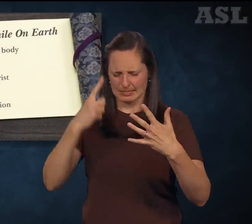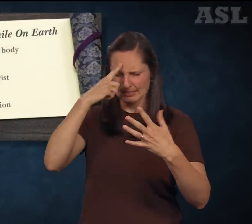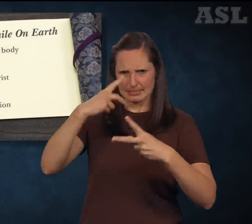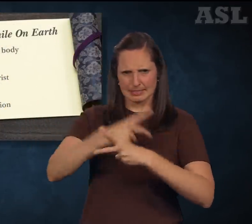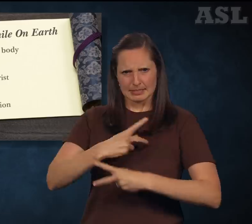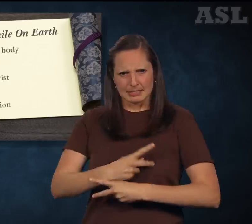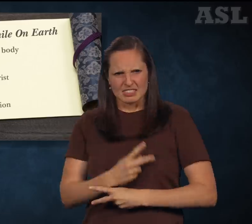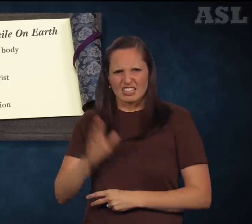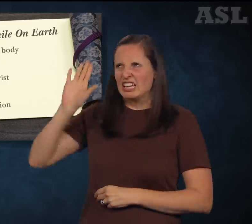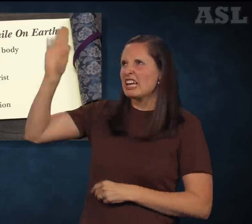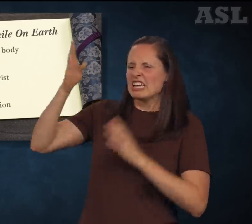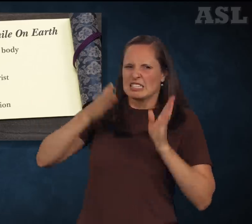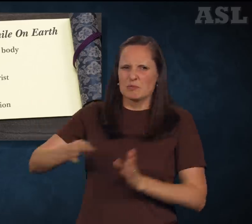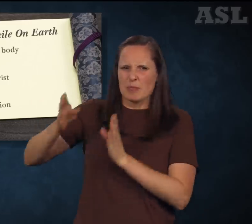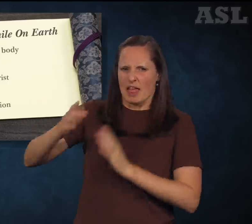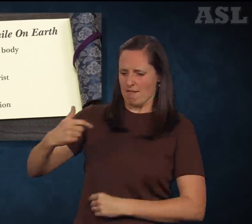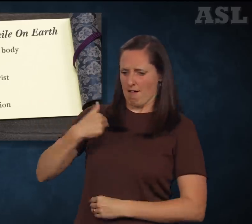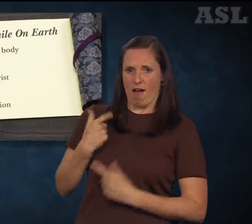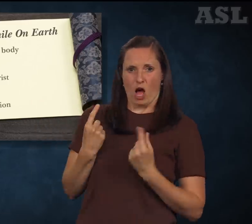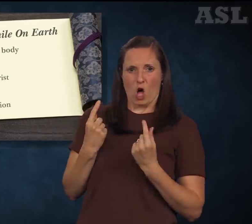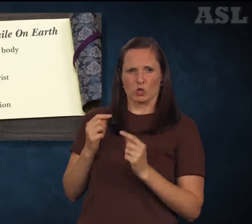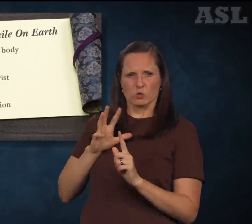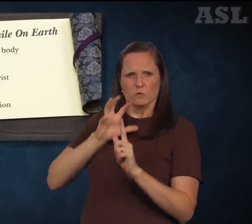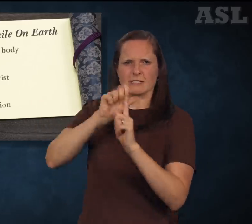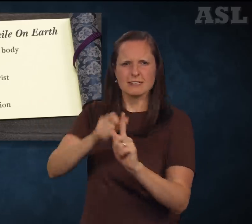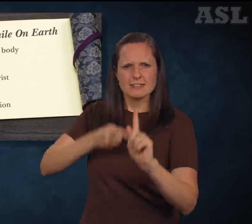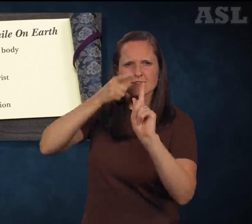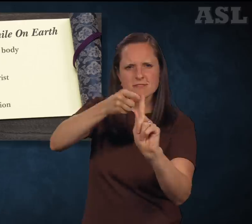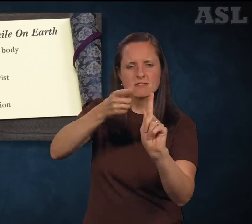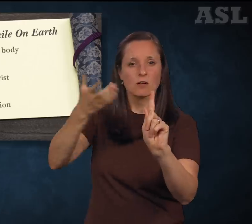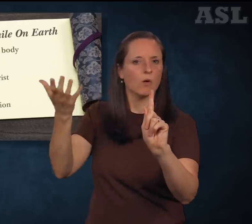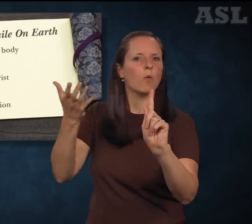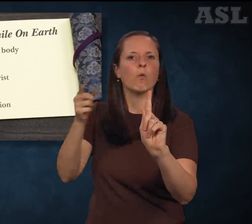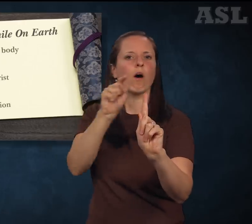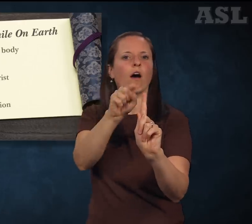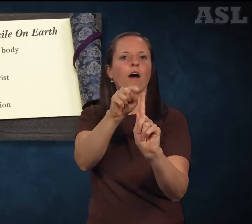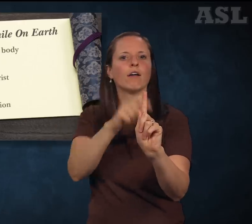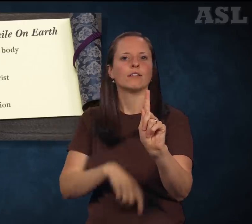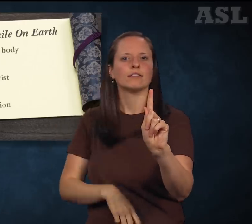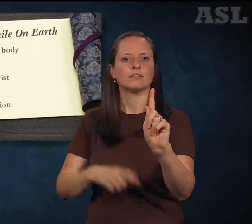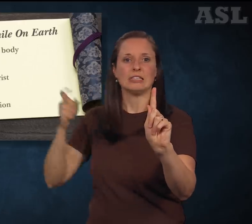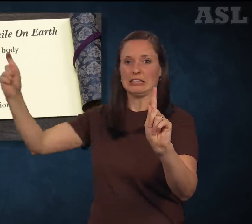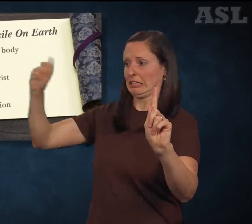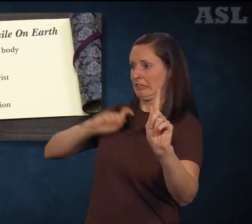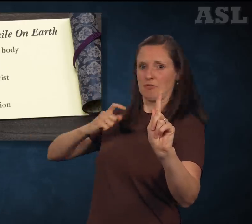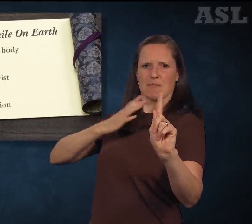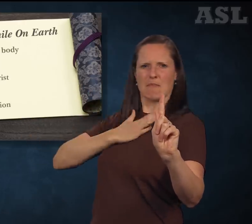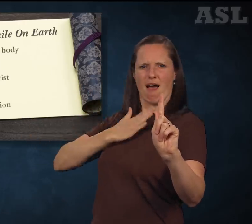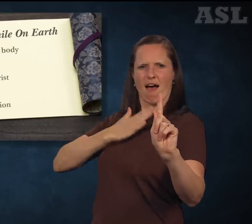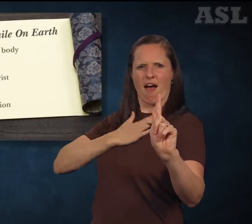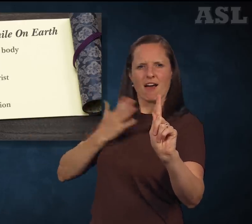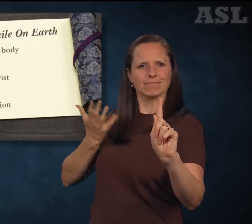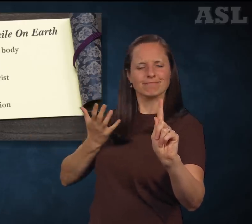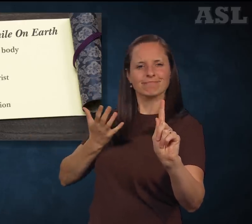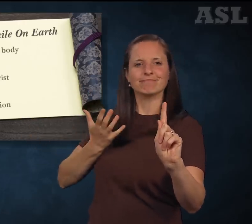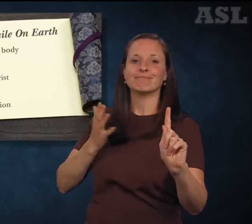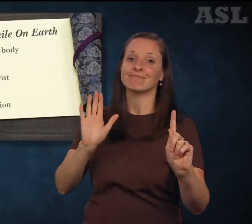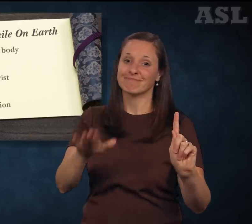FIND AND FULFILL YOUR MORTAL MISSIONS. MY DEAR YOUNG FRIENDS, PREMORTALLY YOU AND I WERE